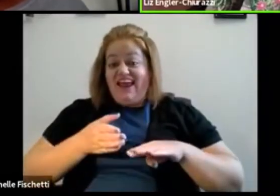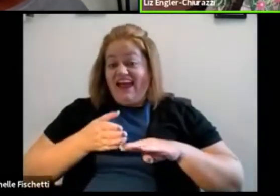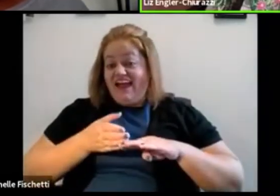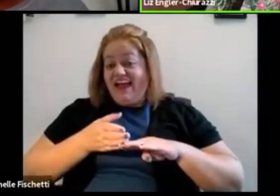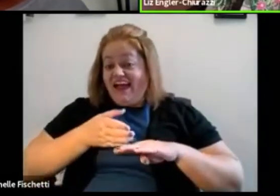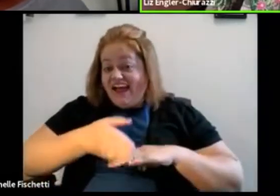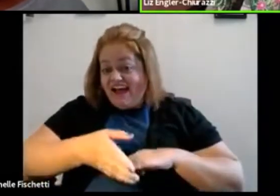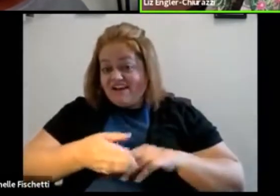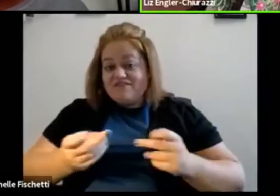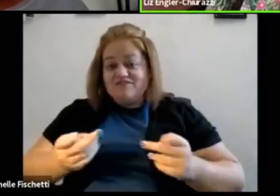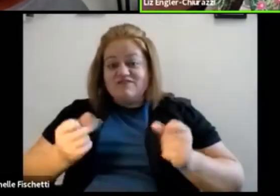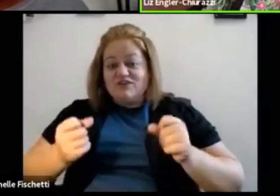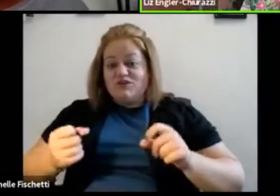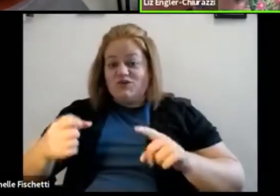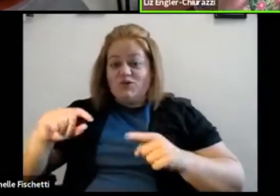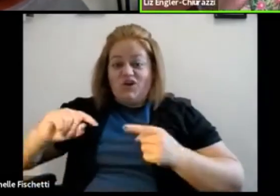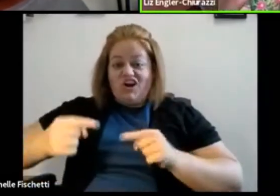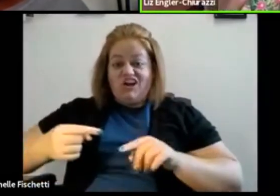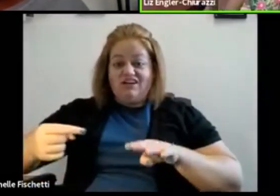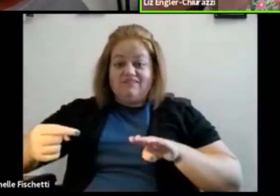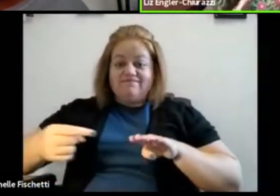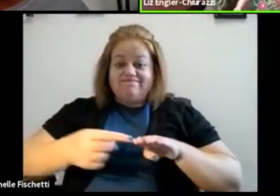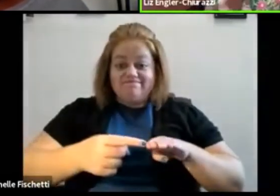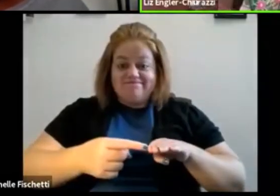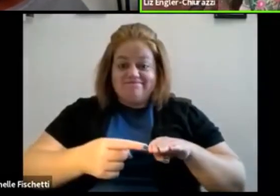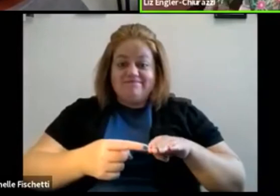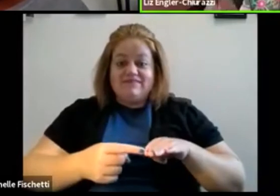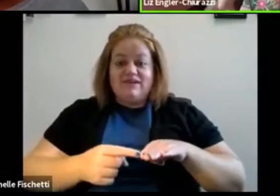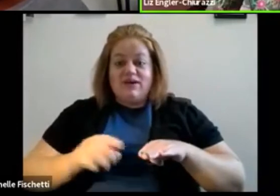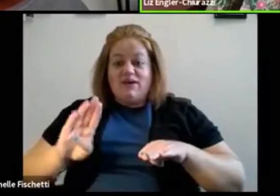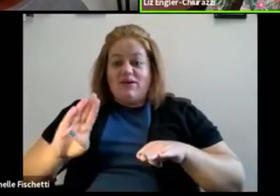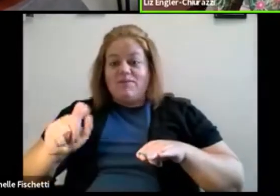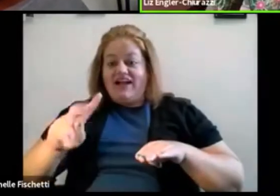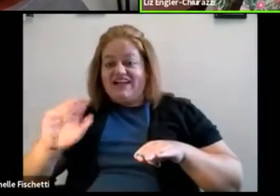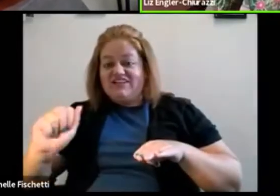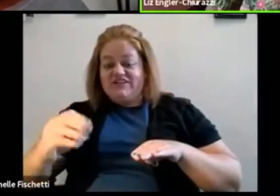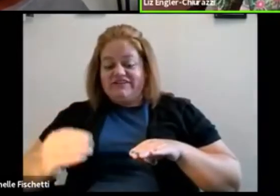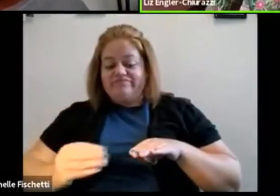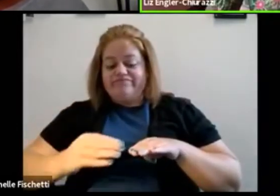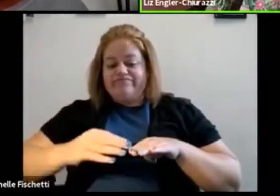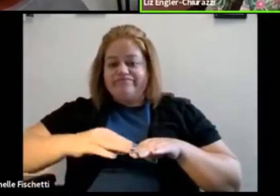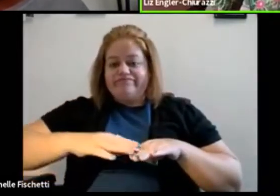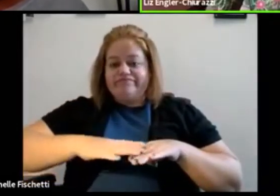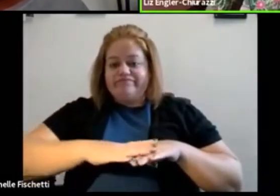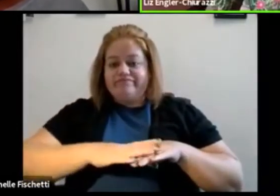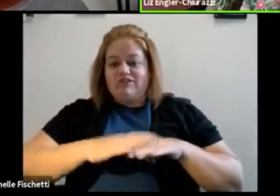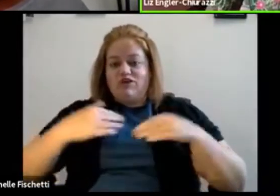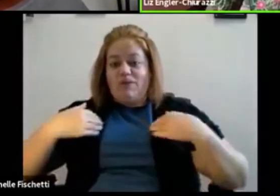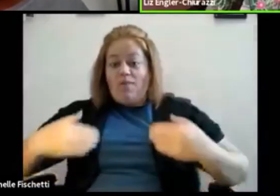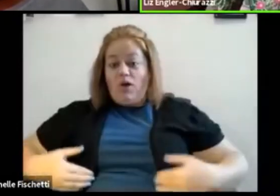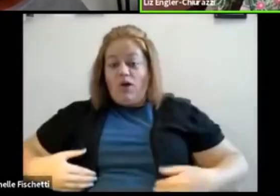your toe and bacteria enters that cut the immune system mobilized is a very